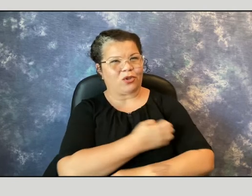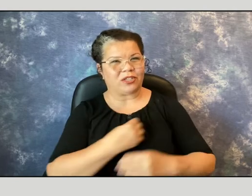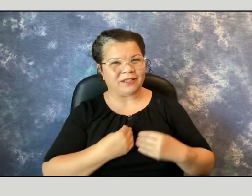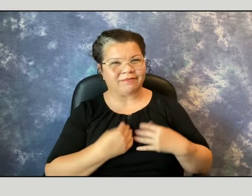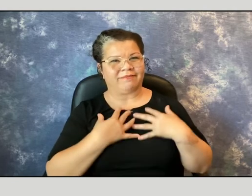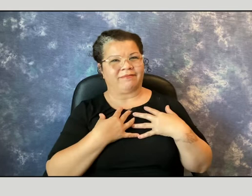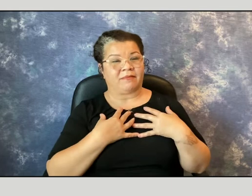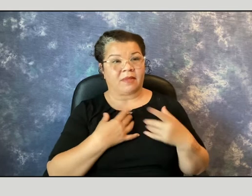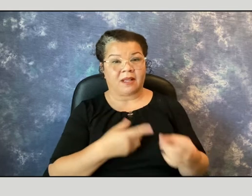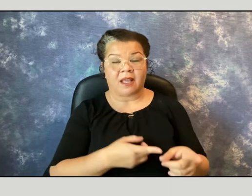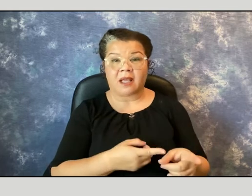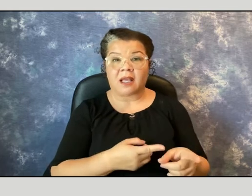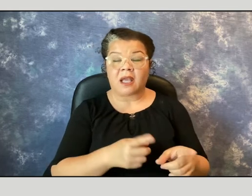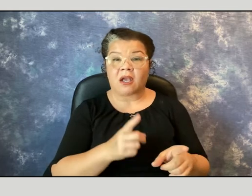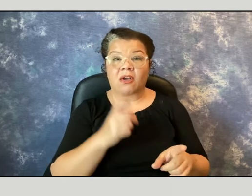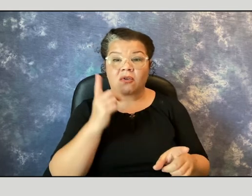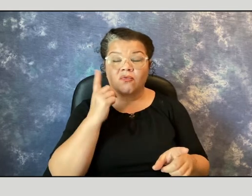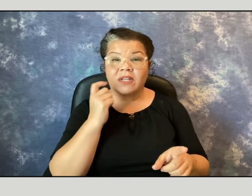even though they have a lot of written poetry.